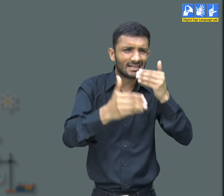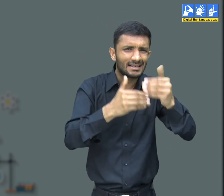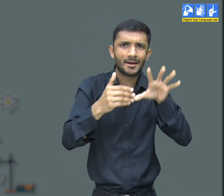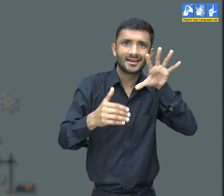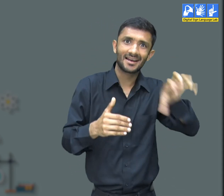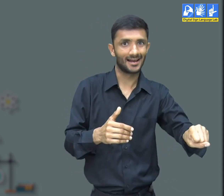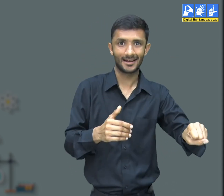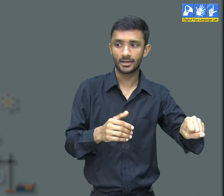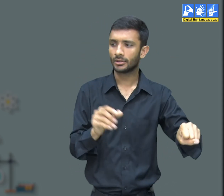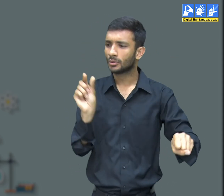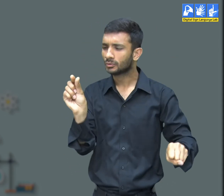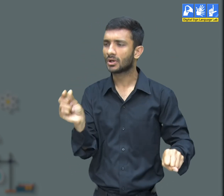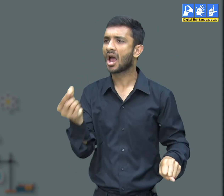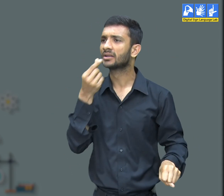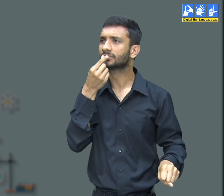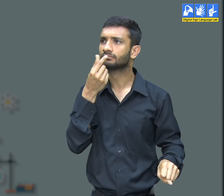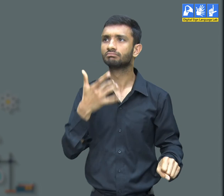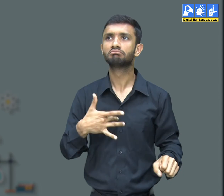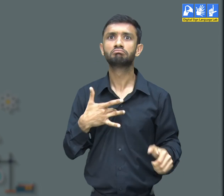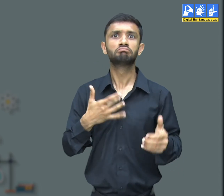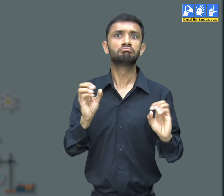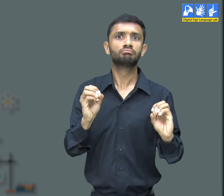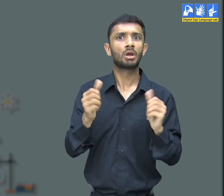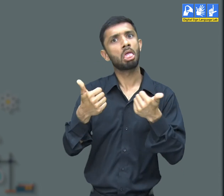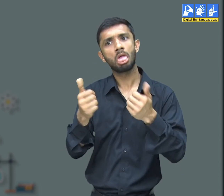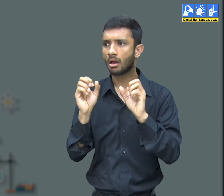When we grab something small to eat and don't understand its taste.